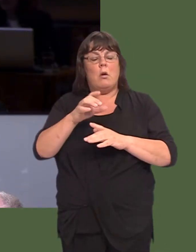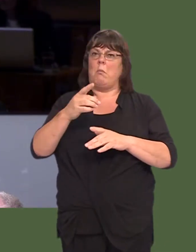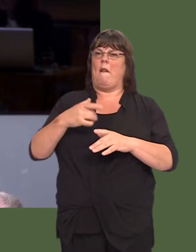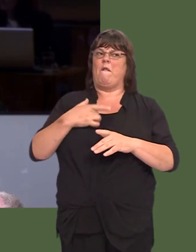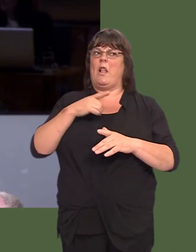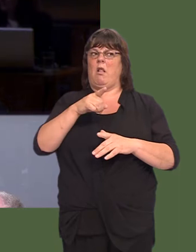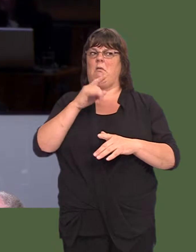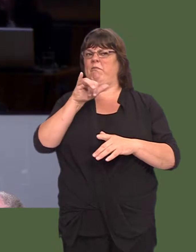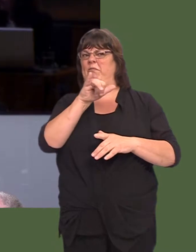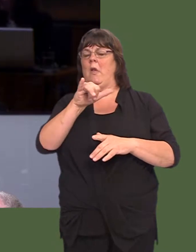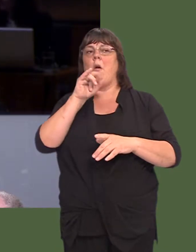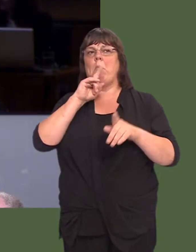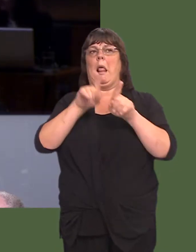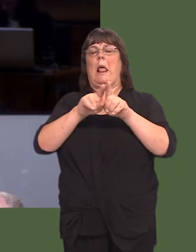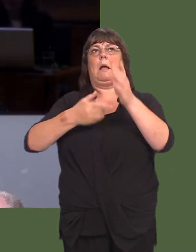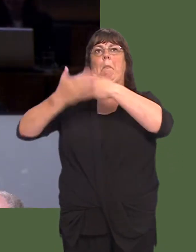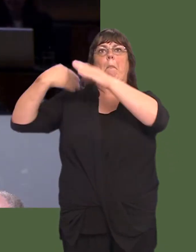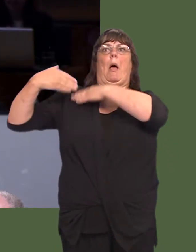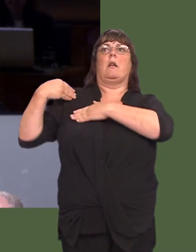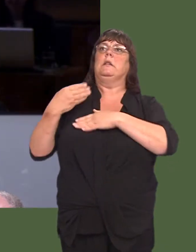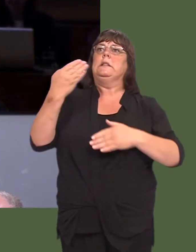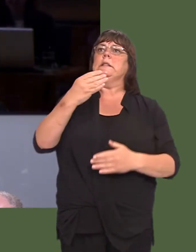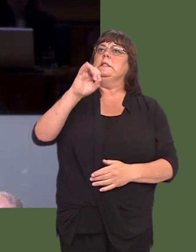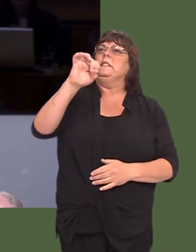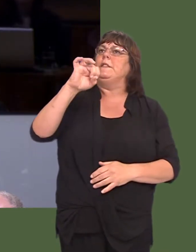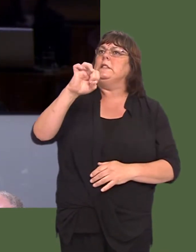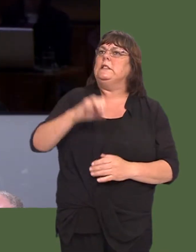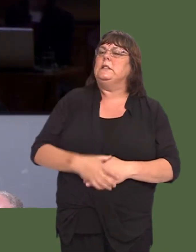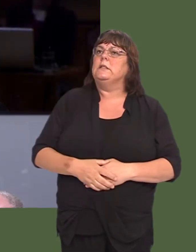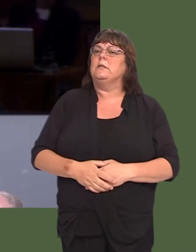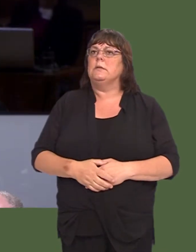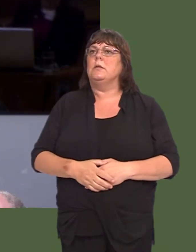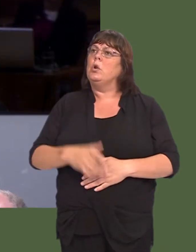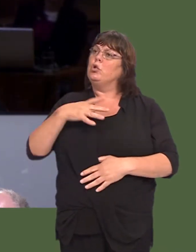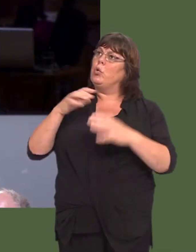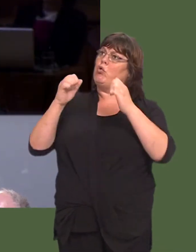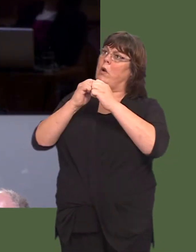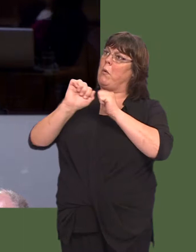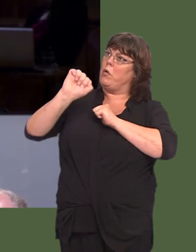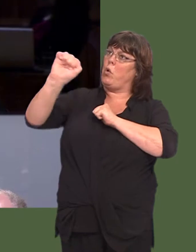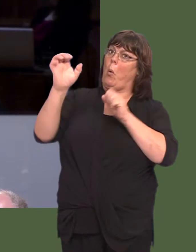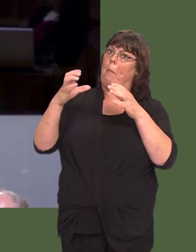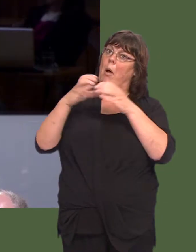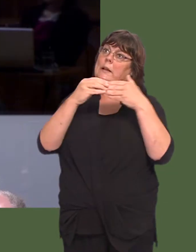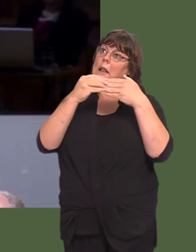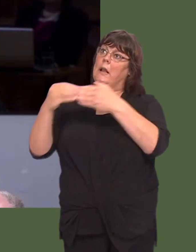take Wales back to the 1970s, and do you agree with your party leader when he says that private